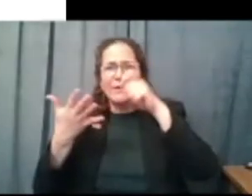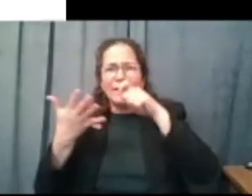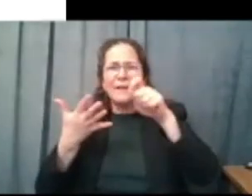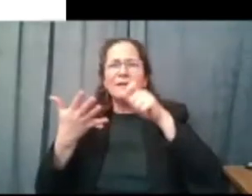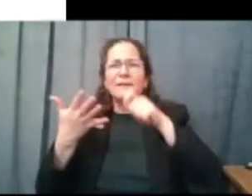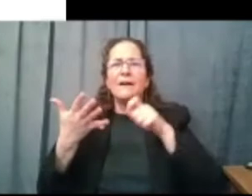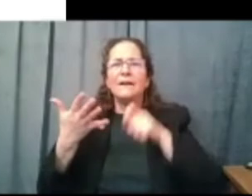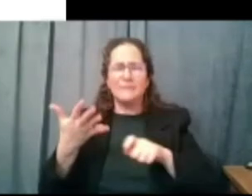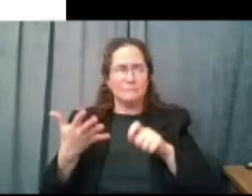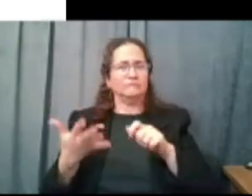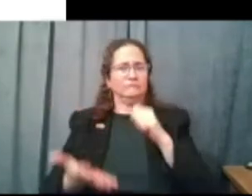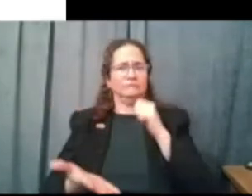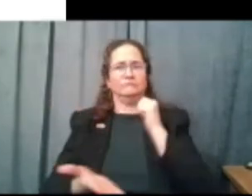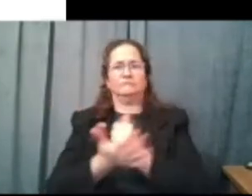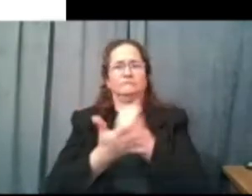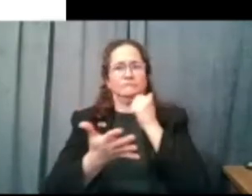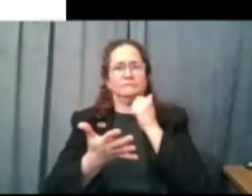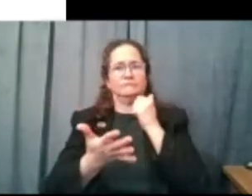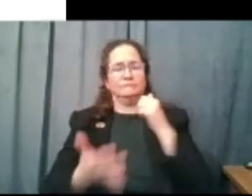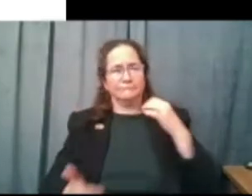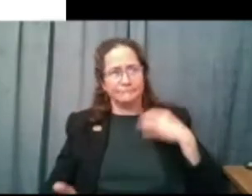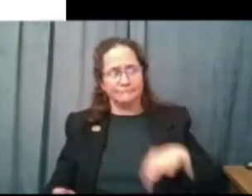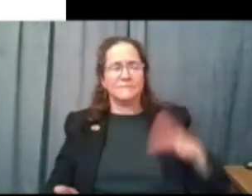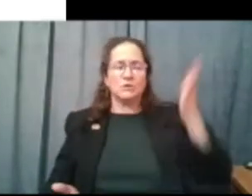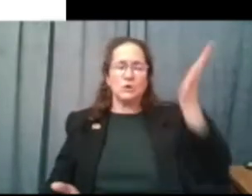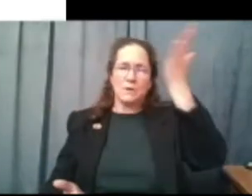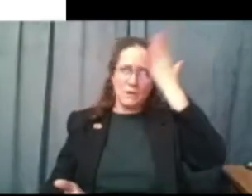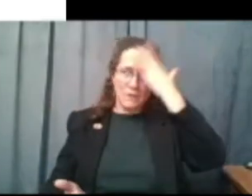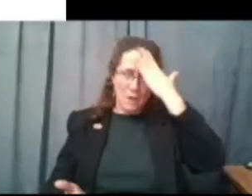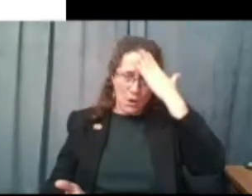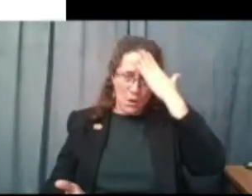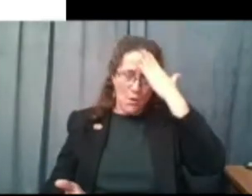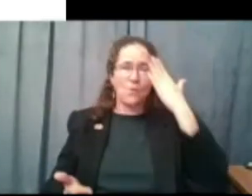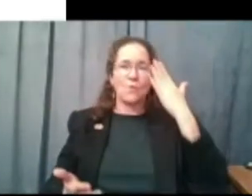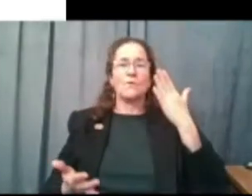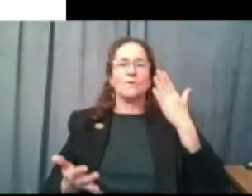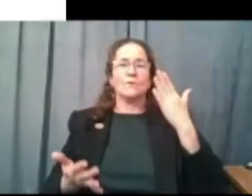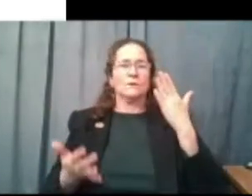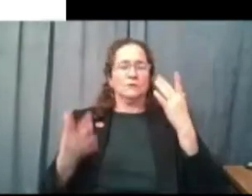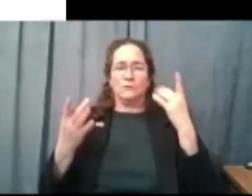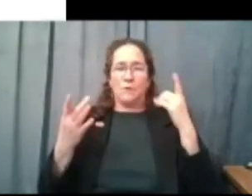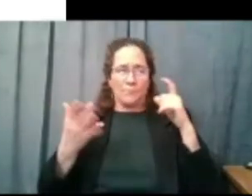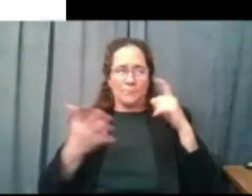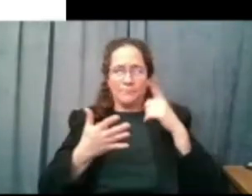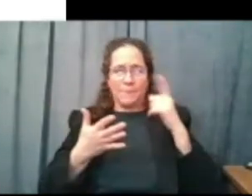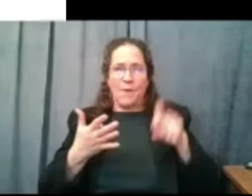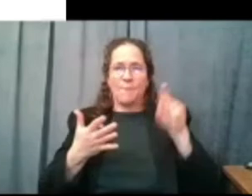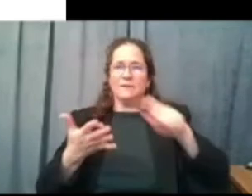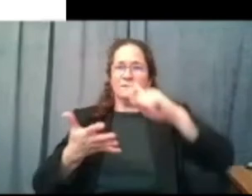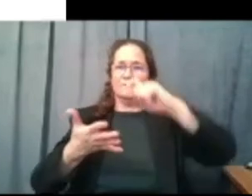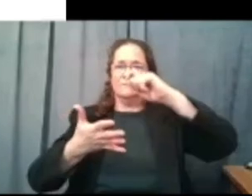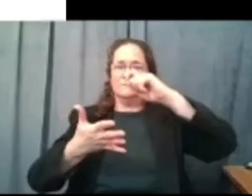That they know the sequence of things that they need to check off.